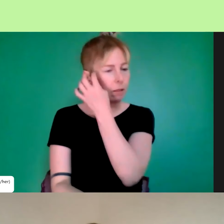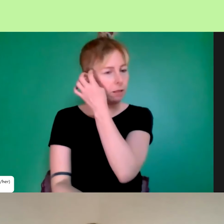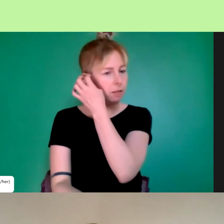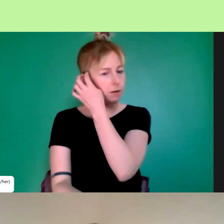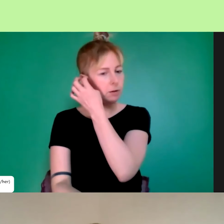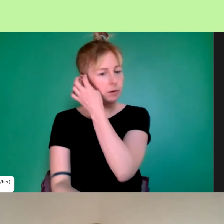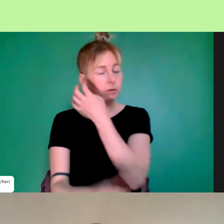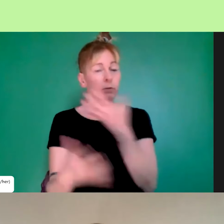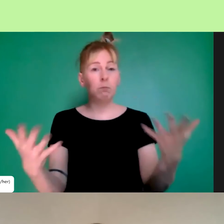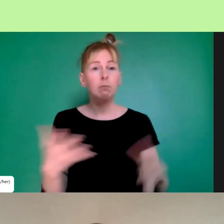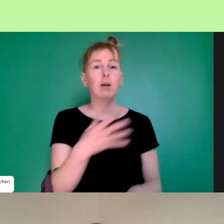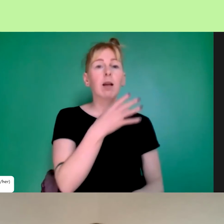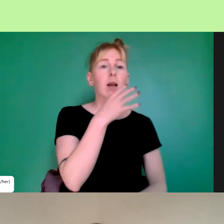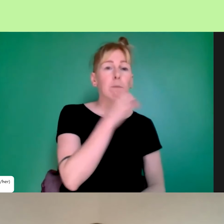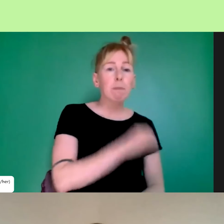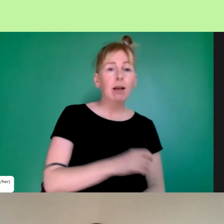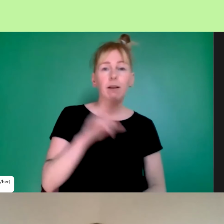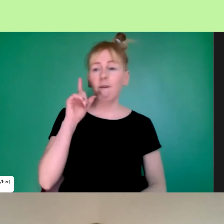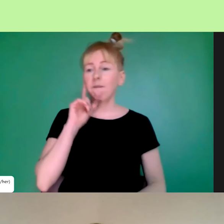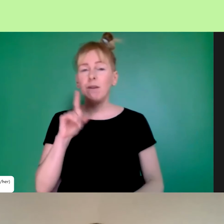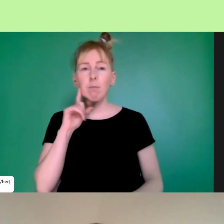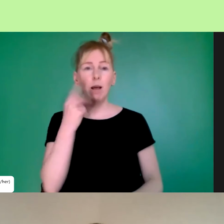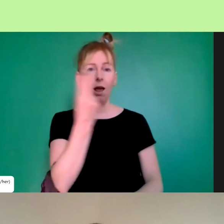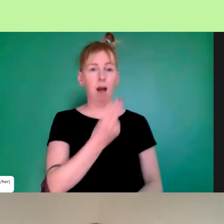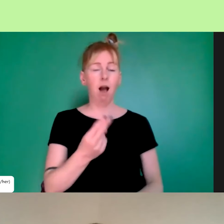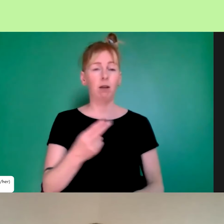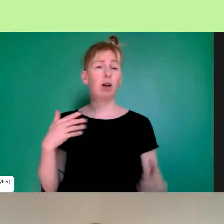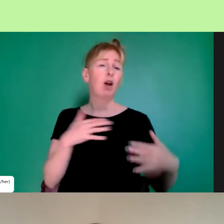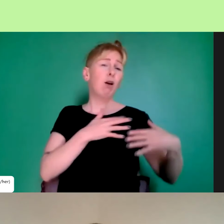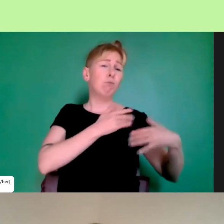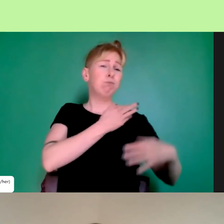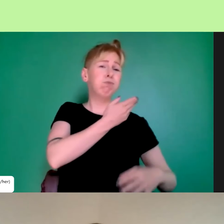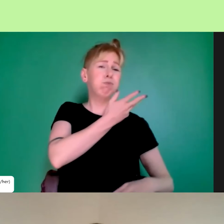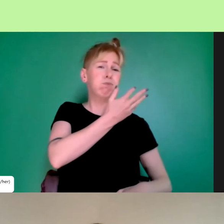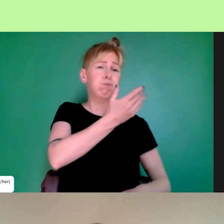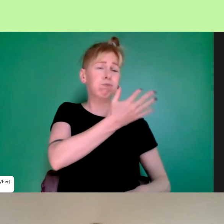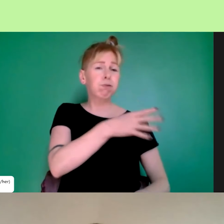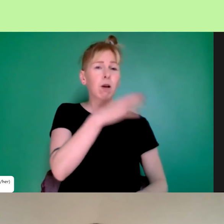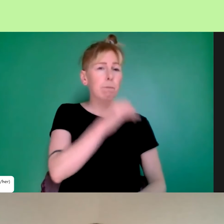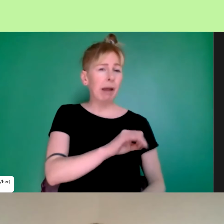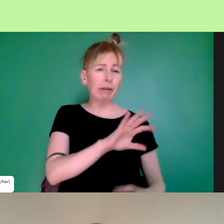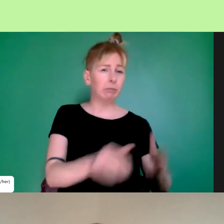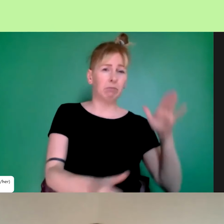long time, it was men in art. And so therefore, things like quilt making, textiles, were just